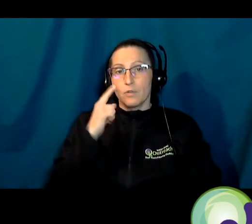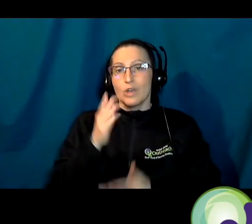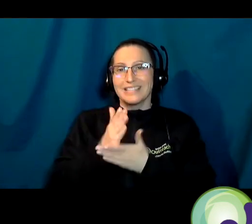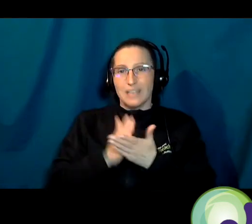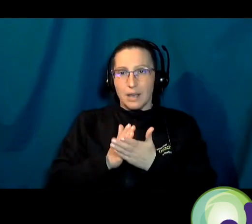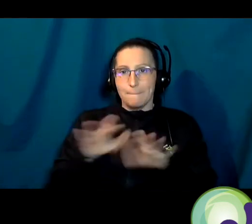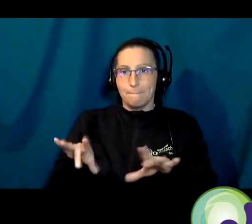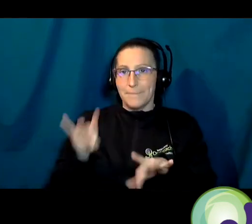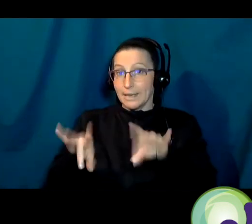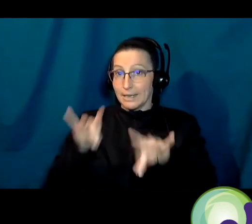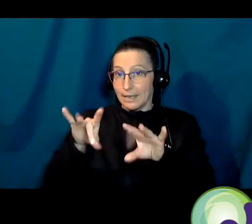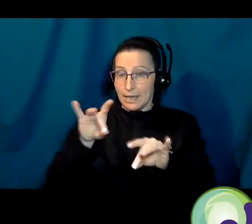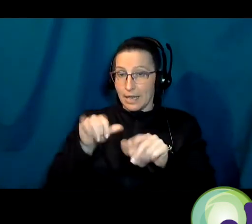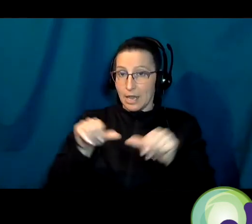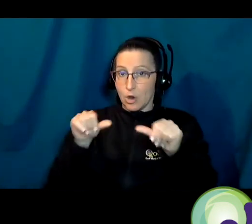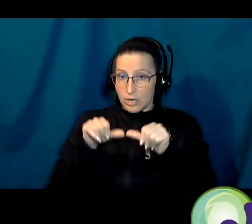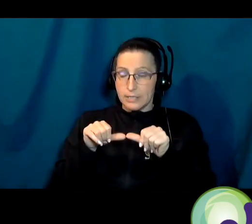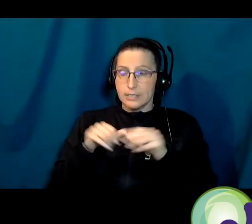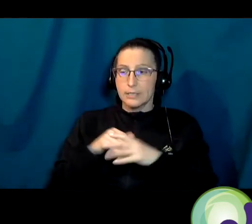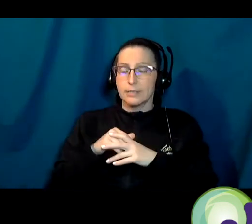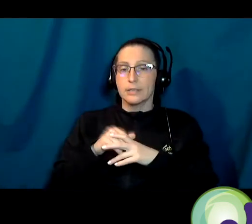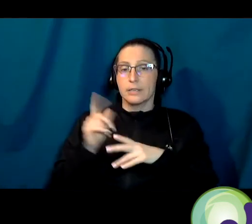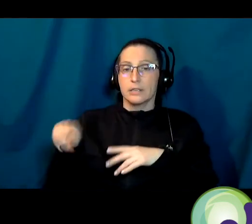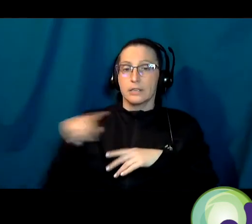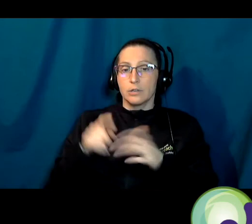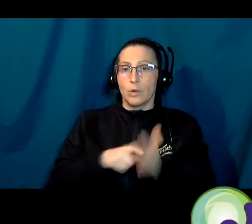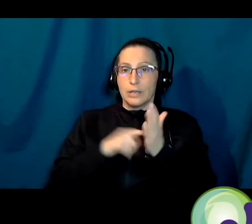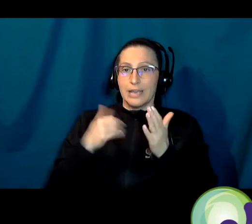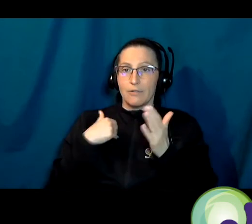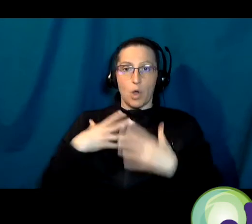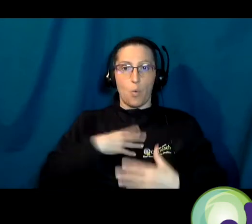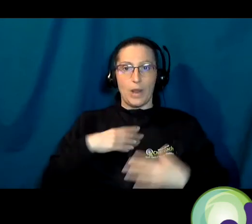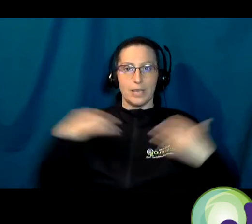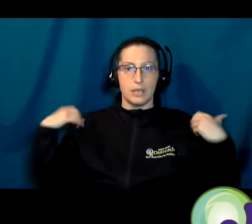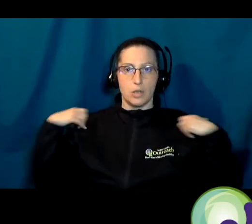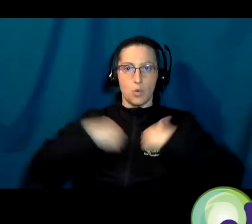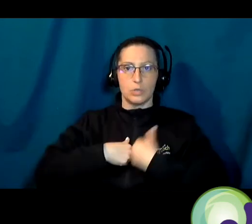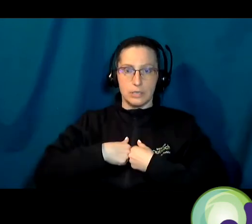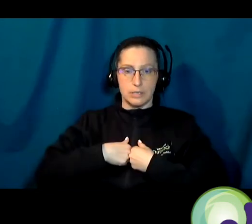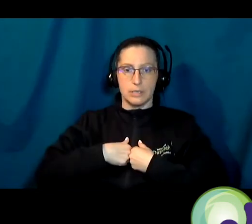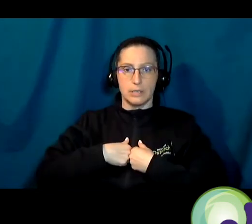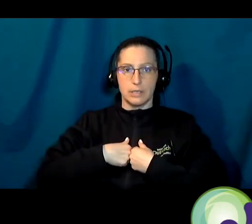areas, they are required to wear a white coat, which limits the amount of lint